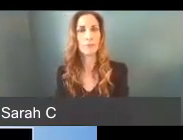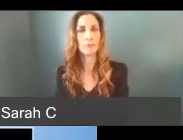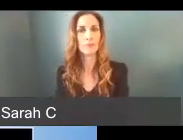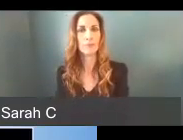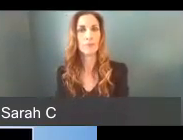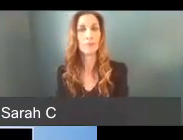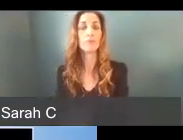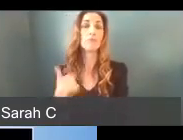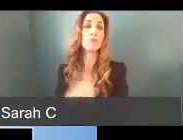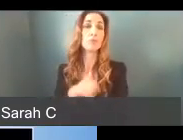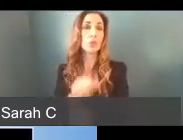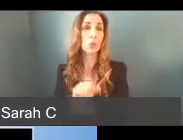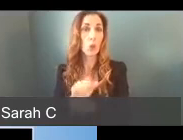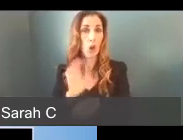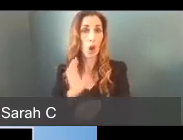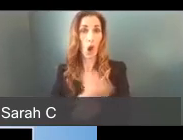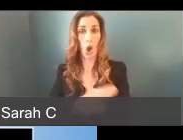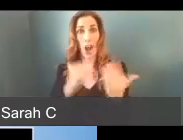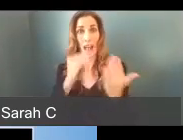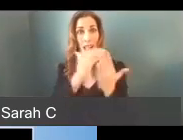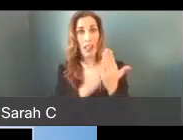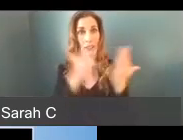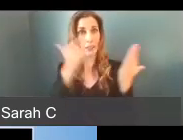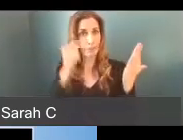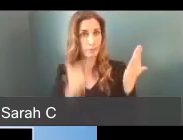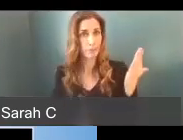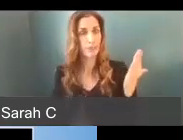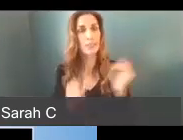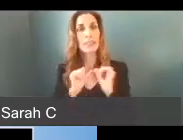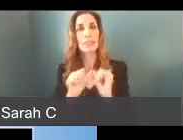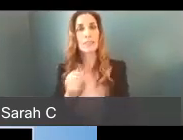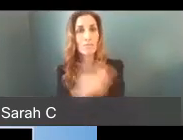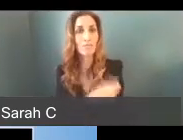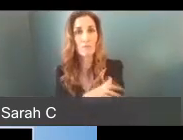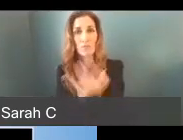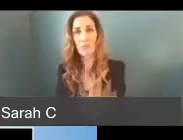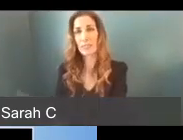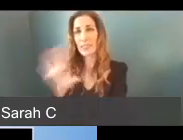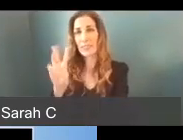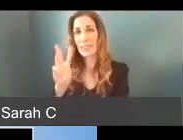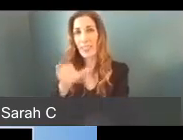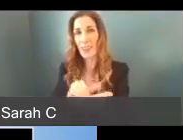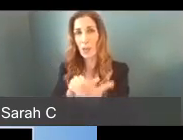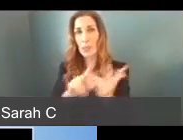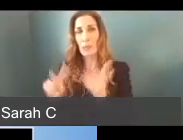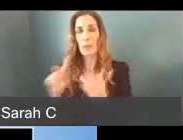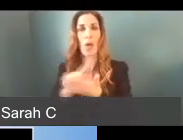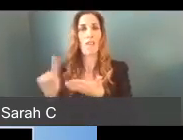pre-registration list and continue to vaccinate 6,000 people per week. We're also cleaning our